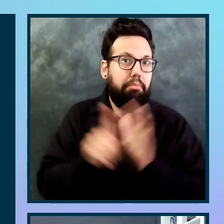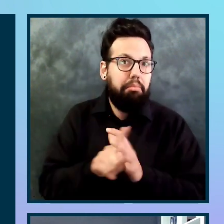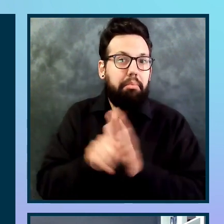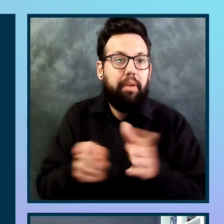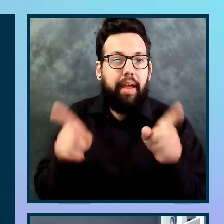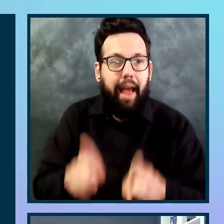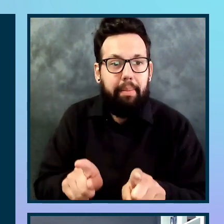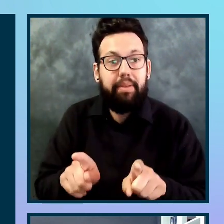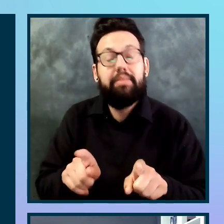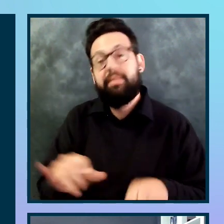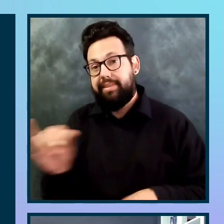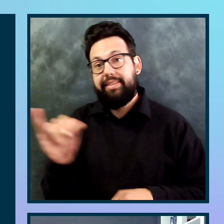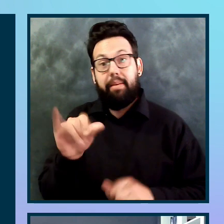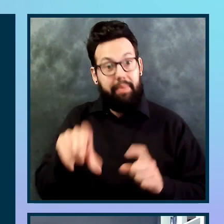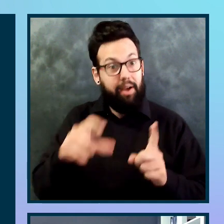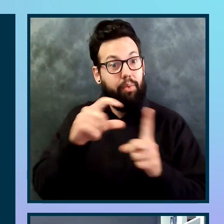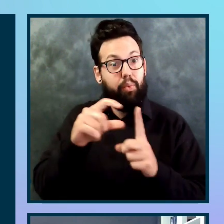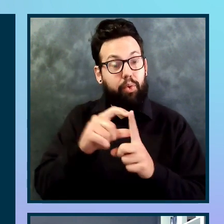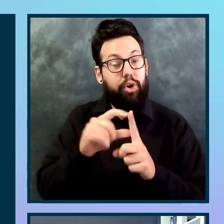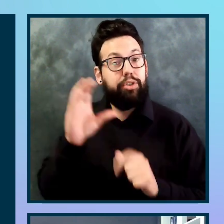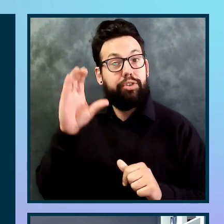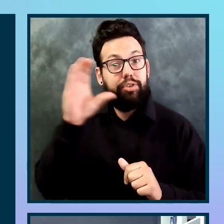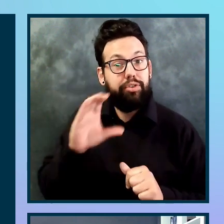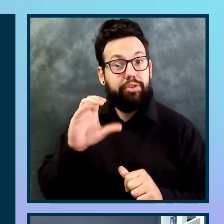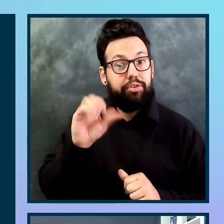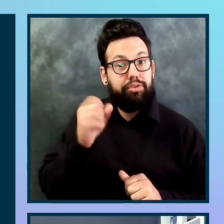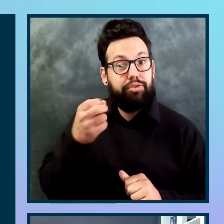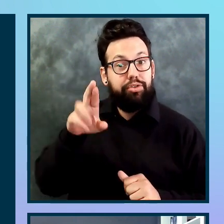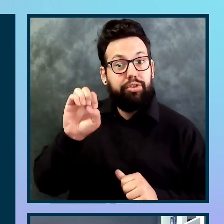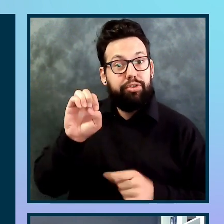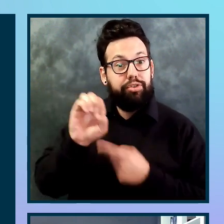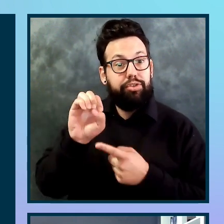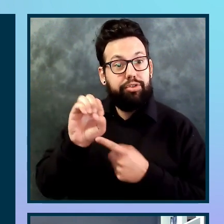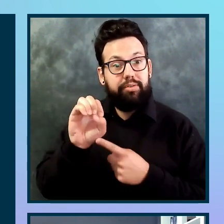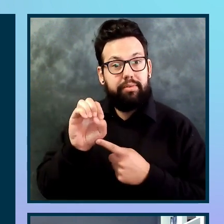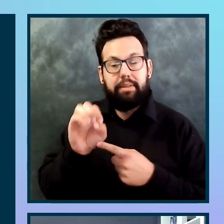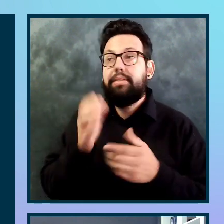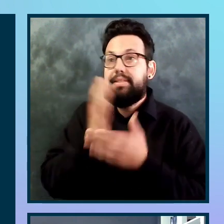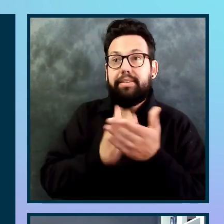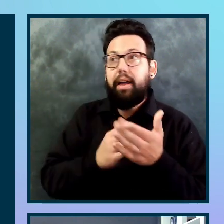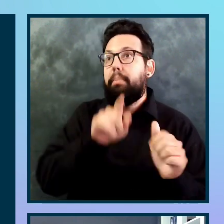search, that it might not be visible in certain monitors. 'Cause I made it intentionally gray, light gray.